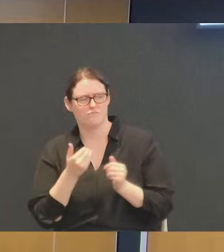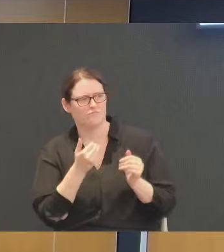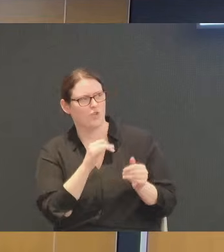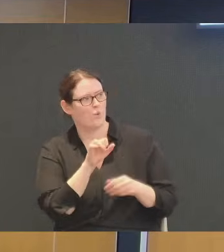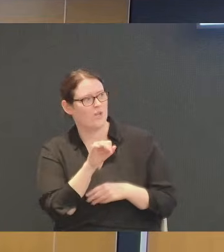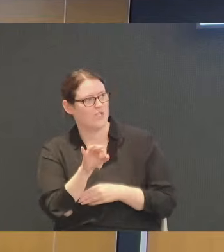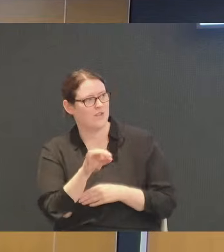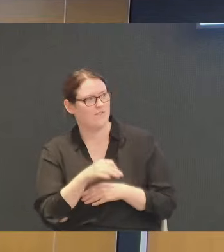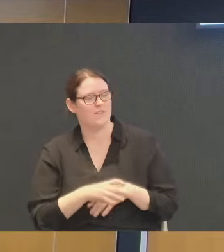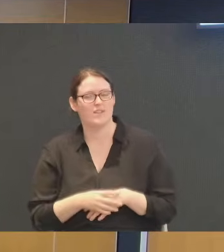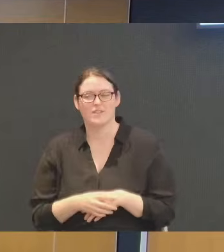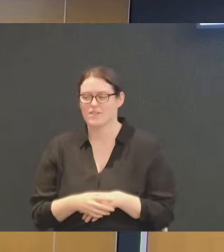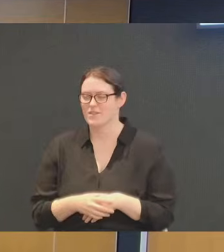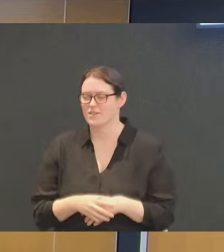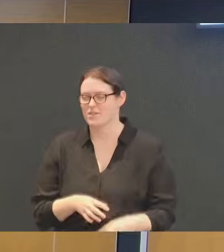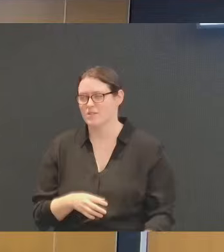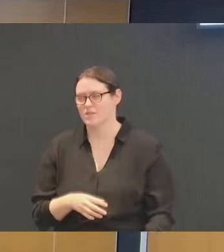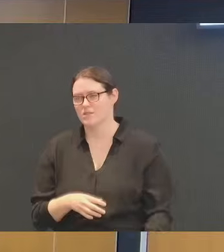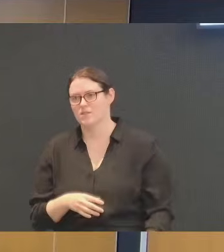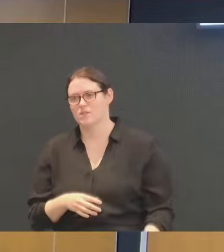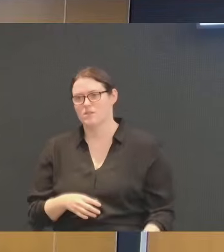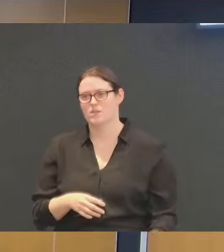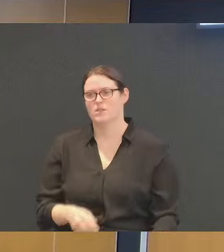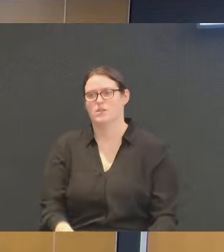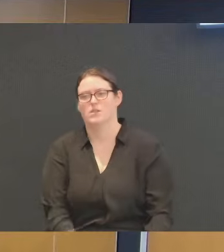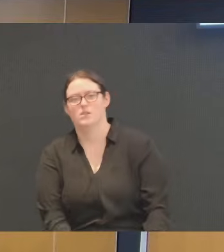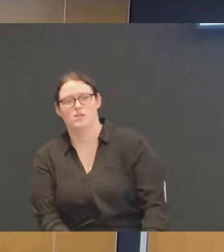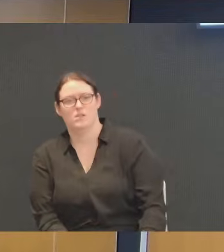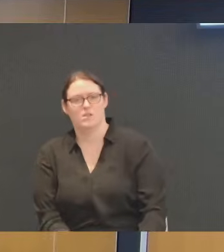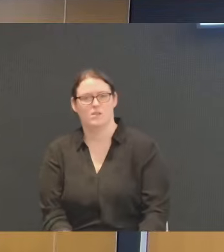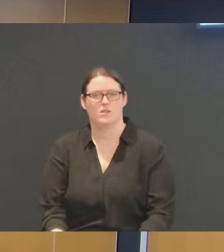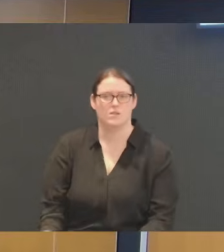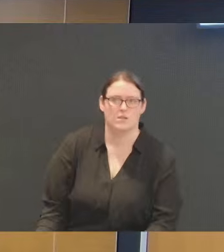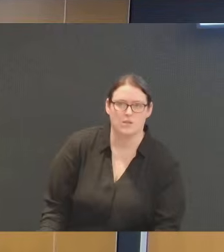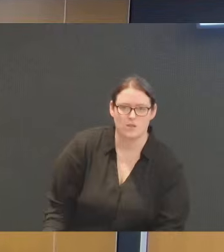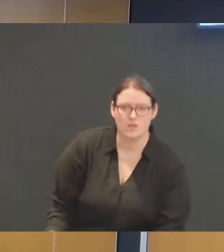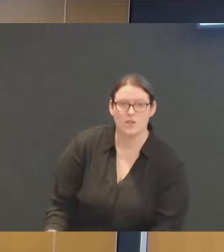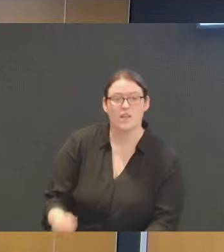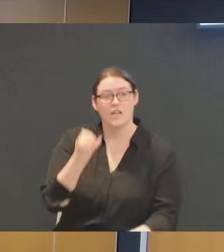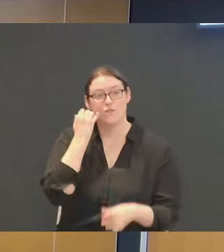asking about if we went through comments then we would go through by leaves which there is a